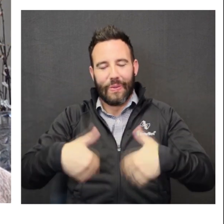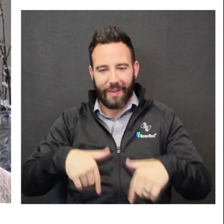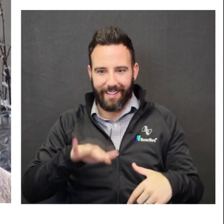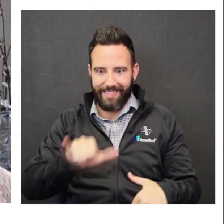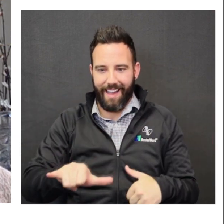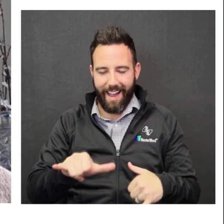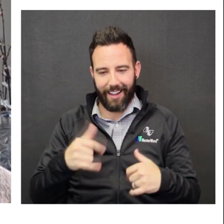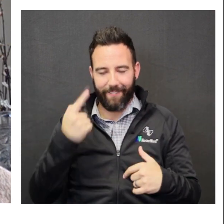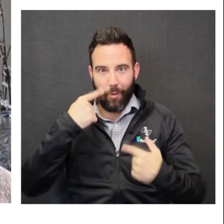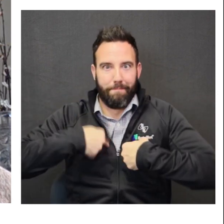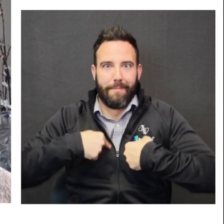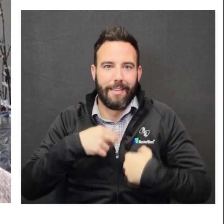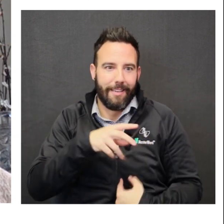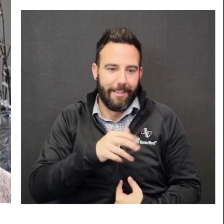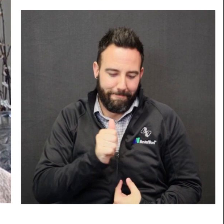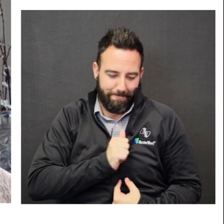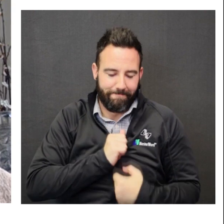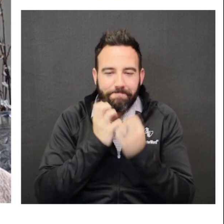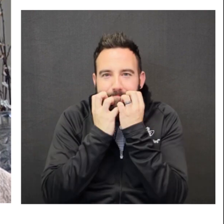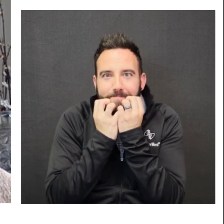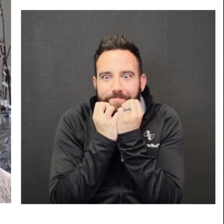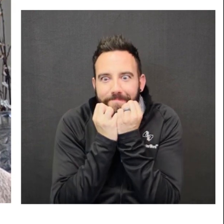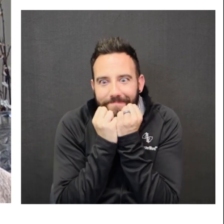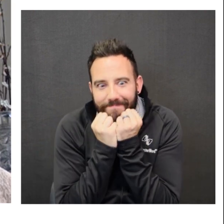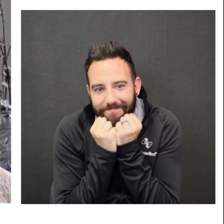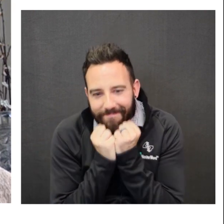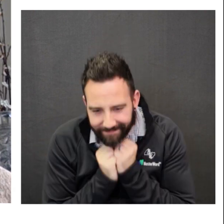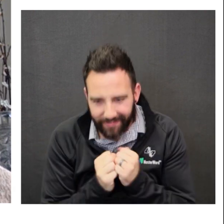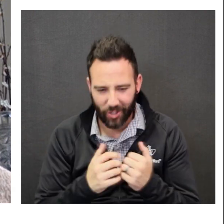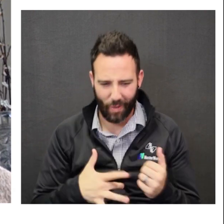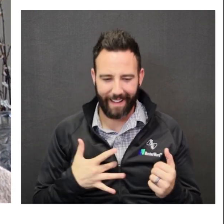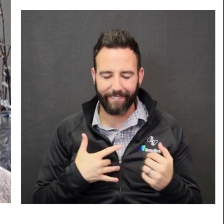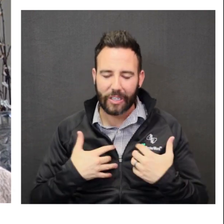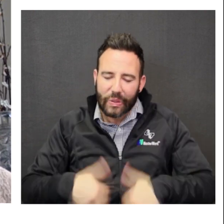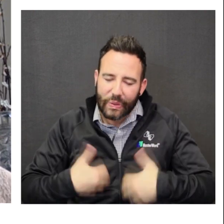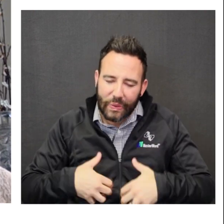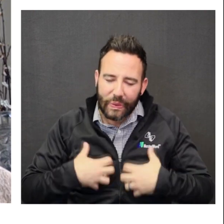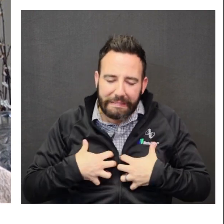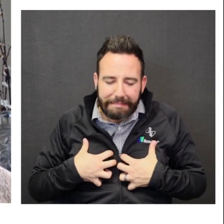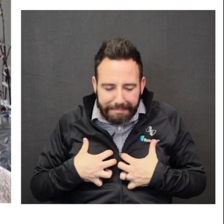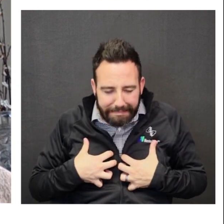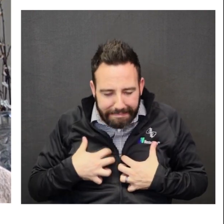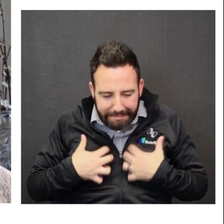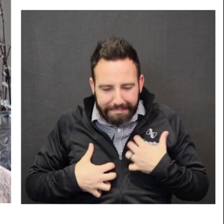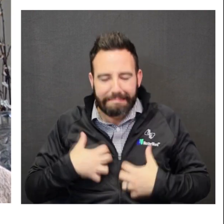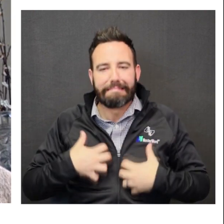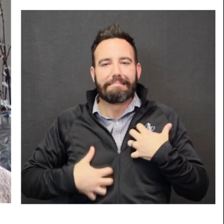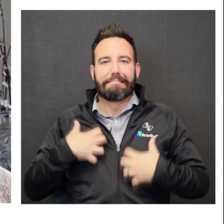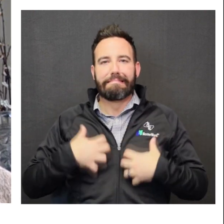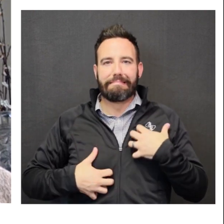a deeply held value for me that, that's what we do. And it's so painful to see that invisibility